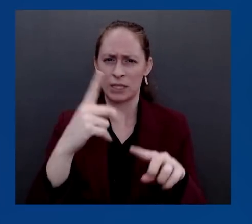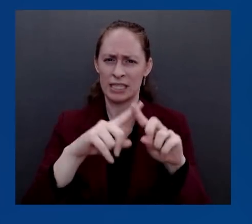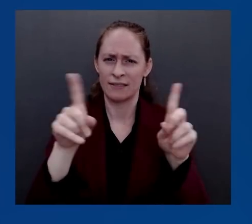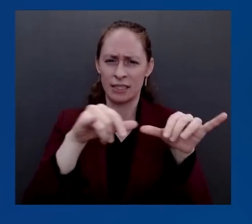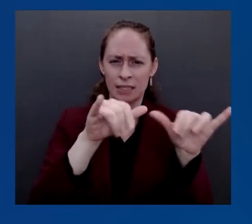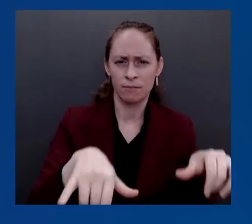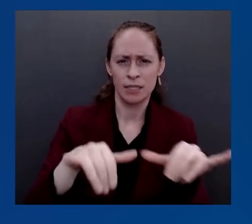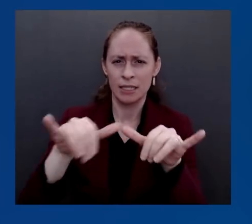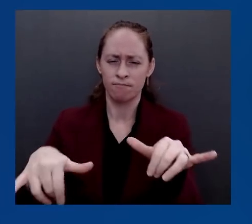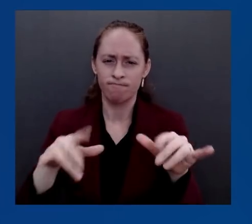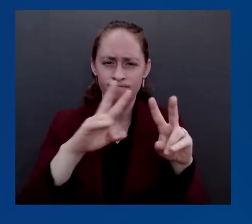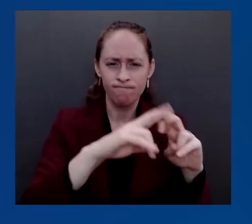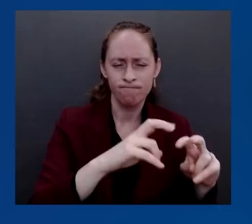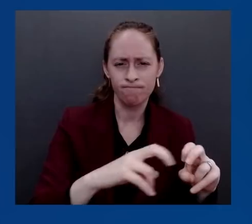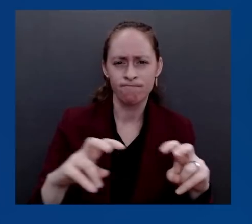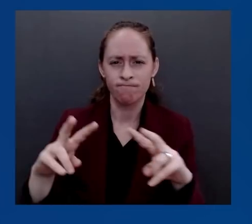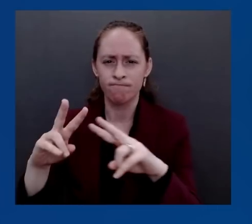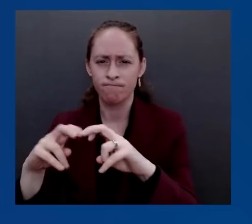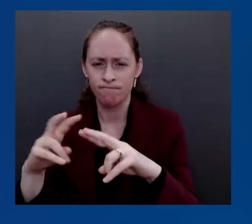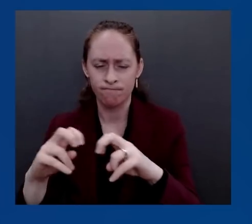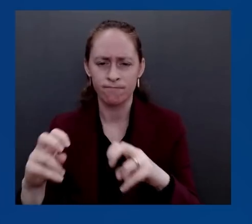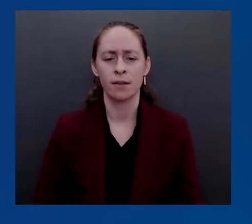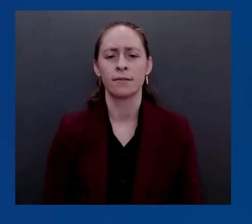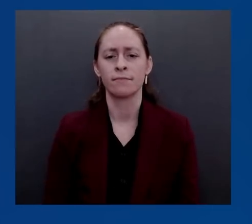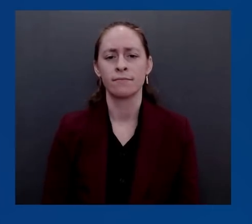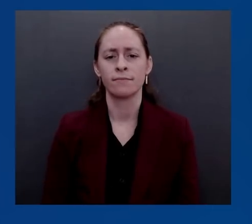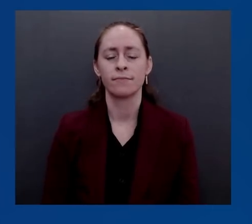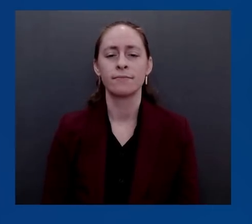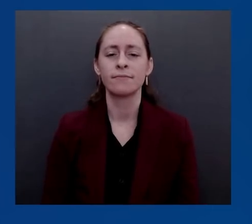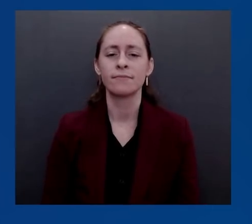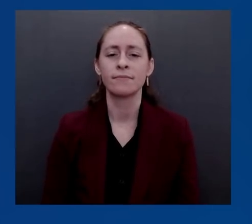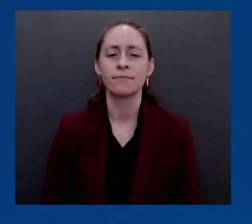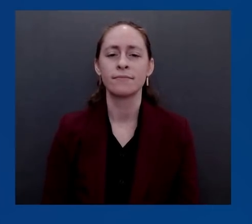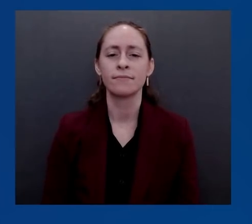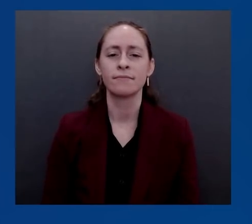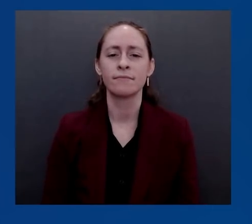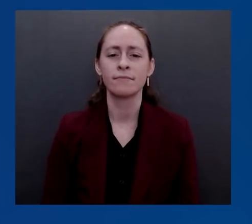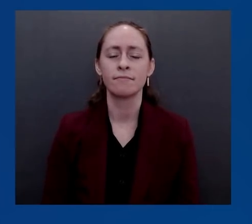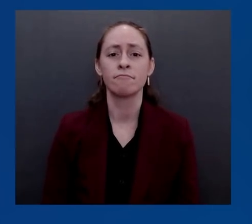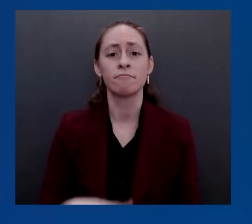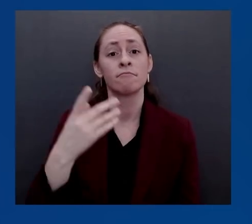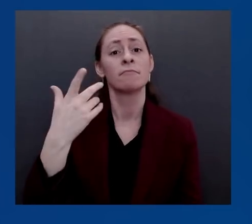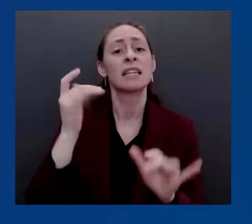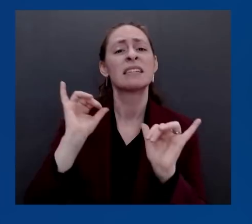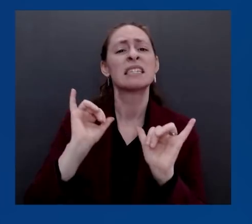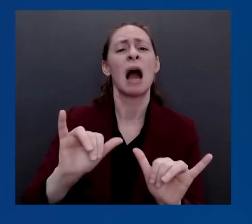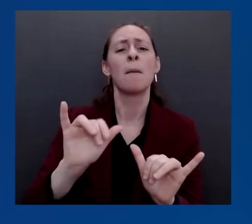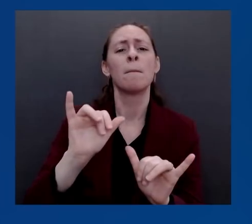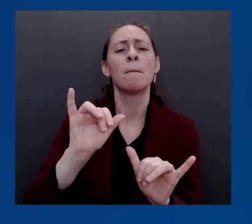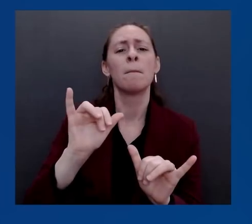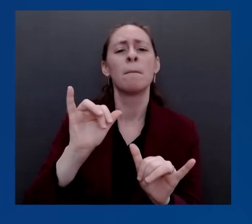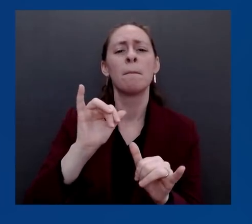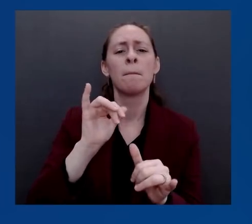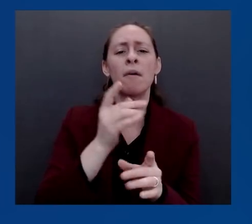they actually experience fewer adverse reactions following the booster dose than they did after the second dose.